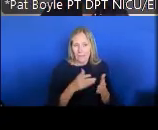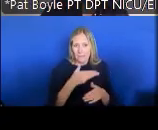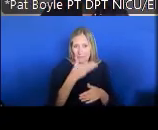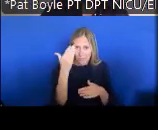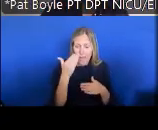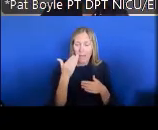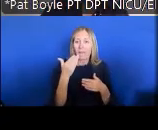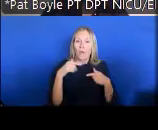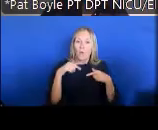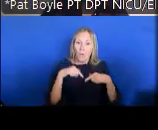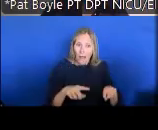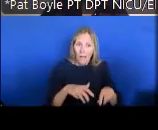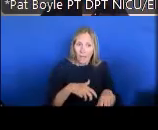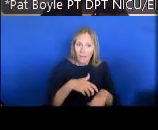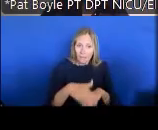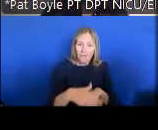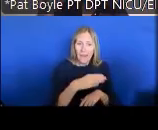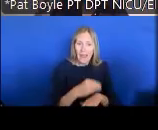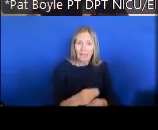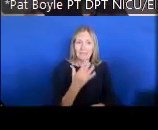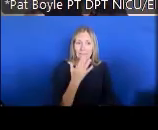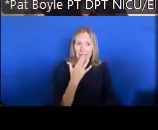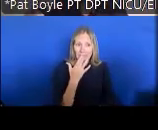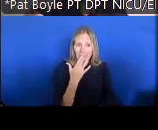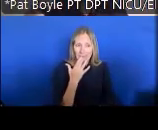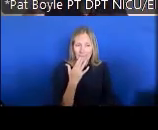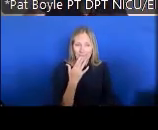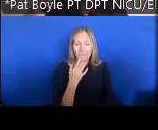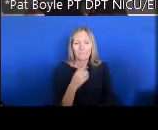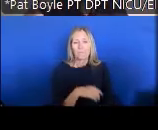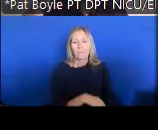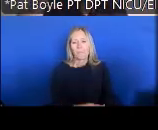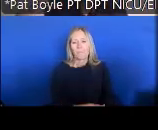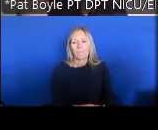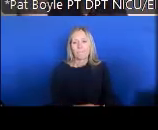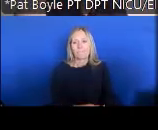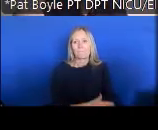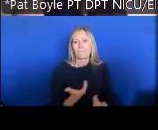with taste, so this is just a repetition. So again, do smell